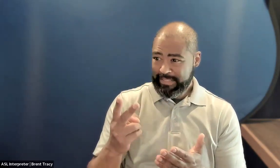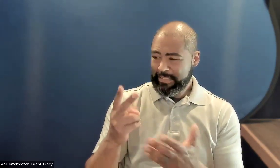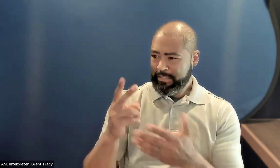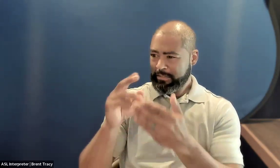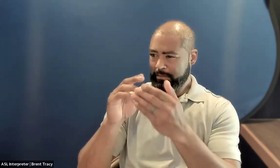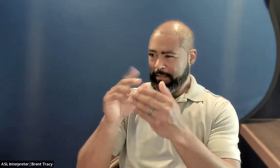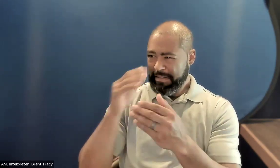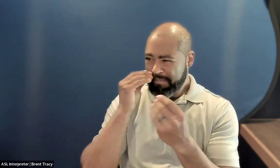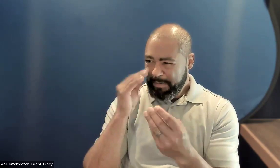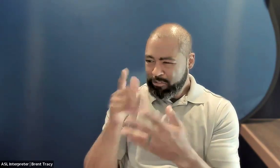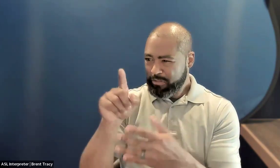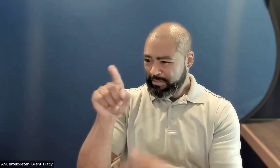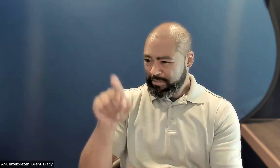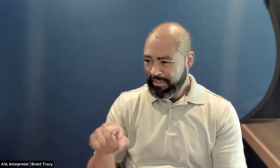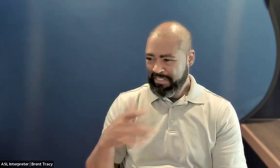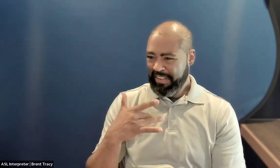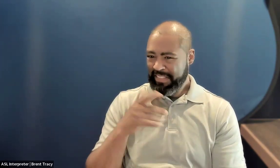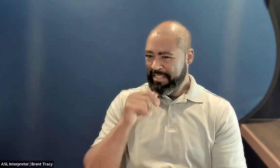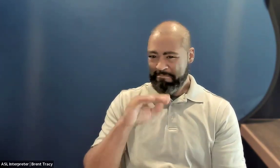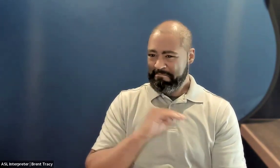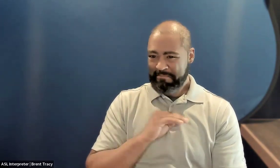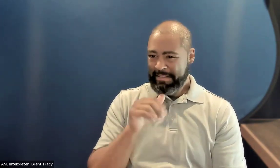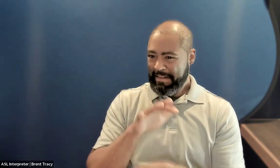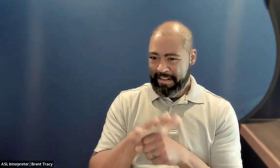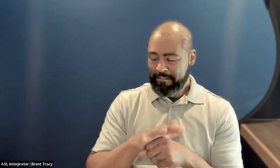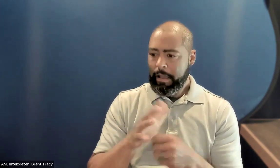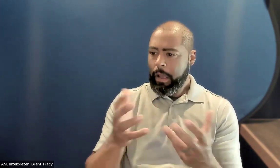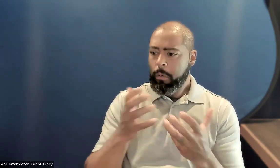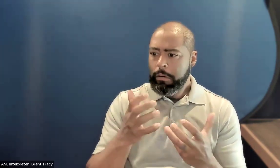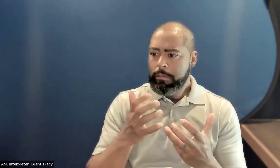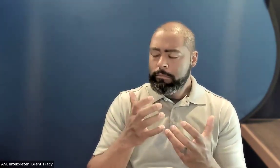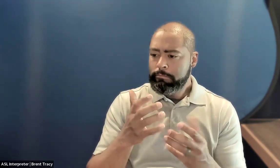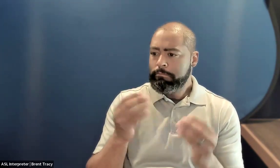someone using the tool or they want to explore other design